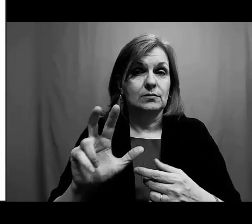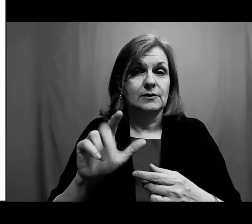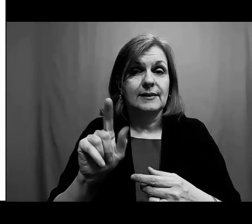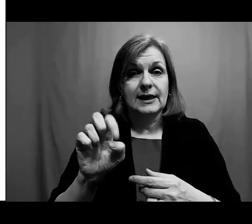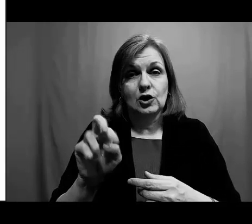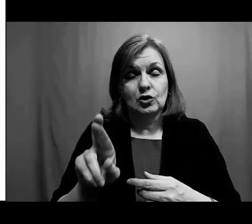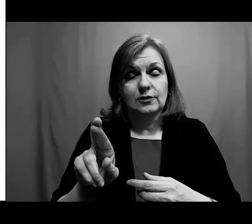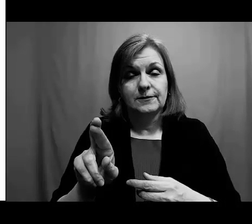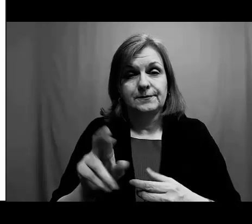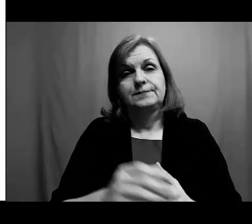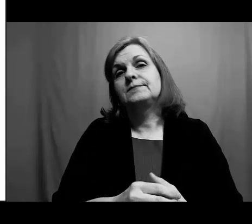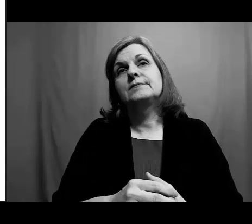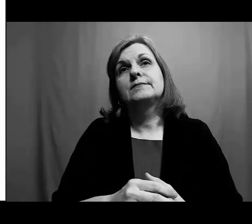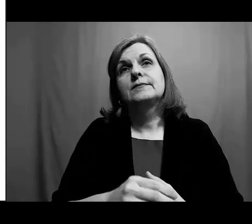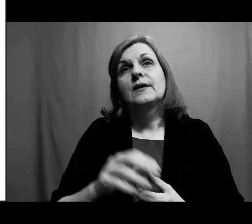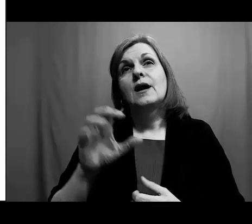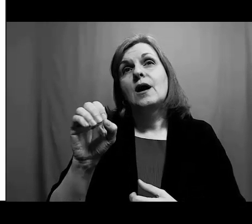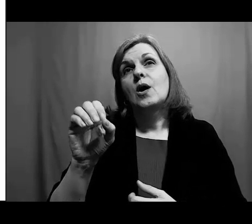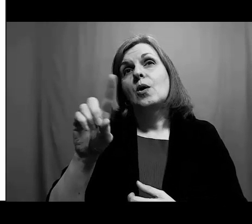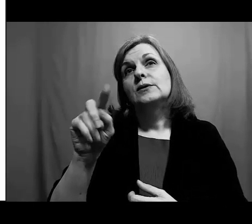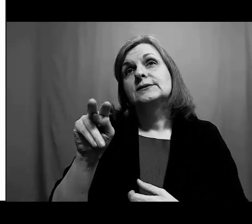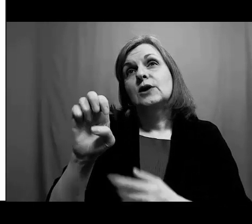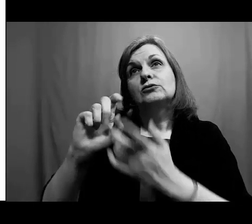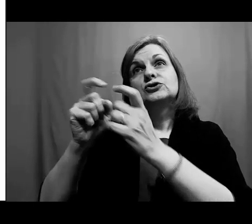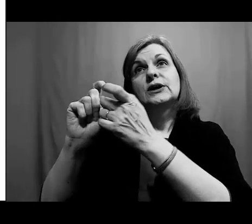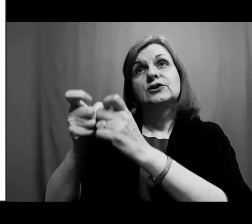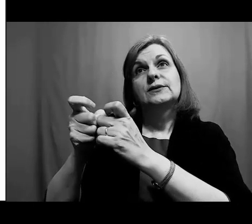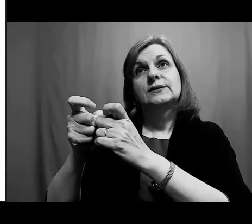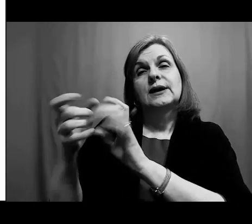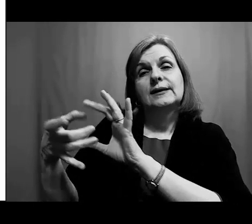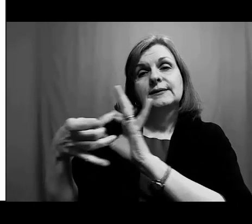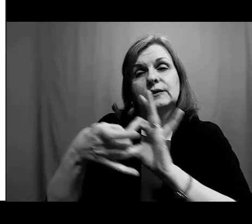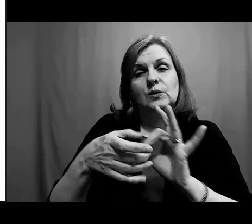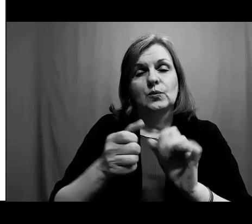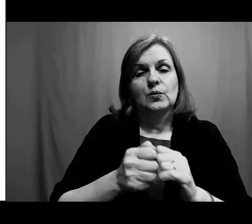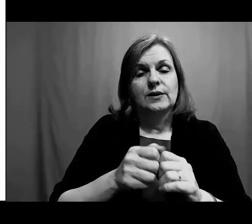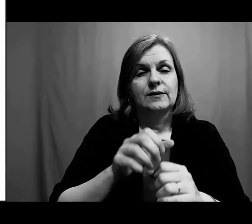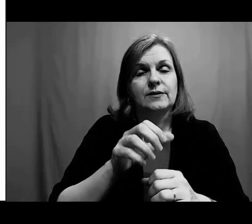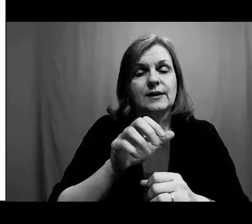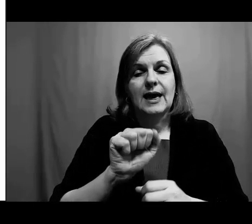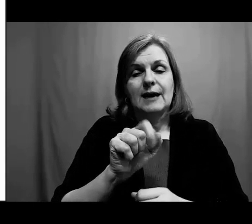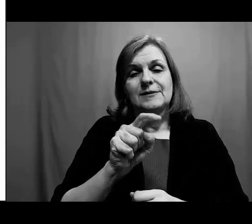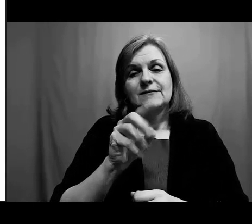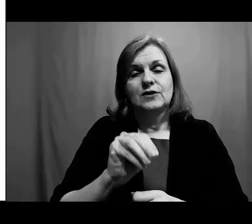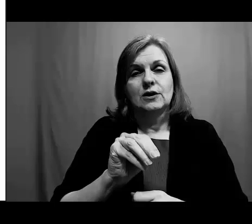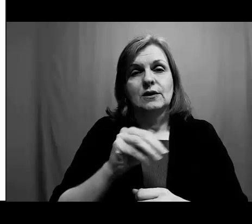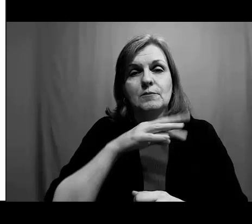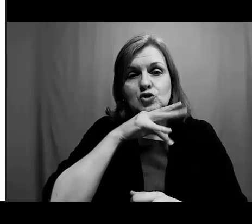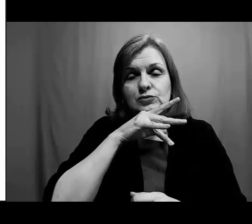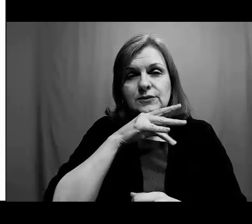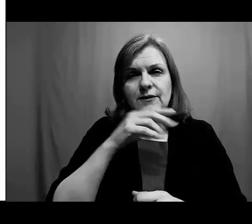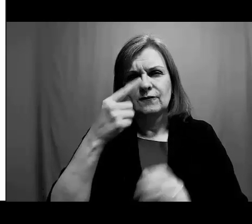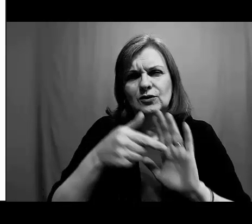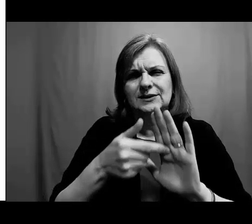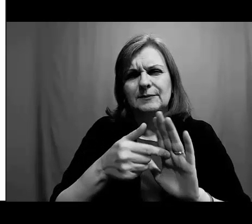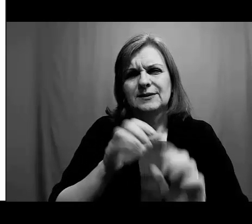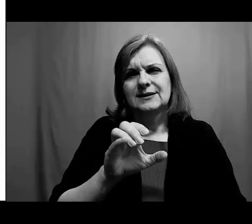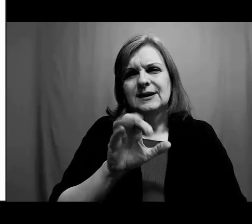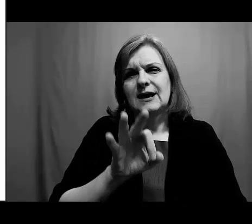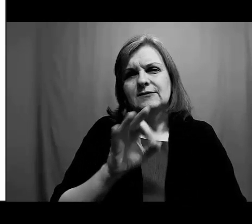we have tied changes in the ozone layer to atmospheric pollutants particularly looking at CFCs